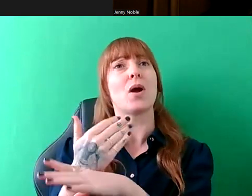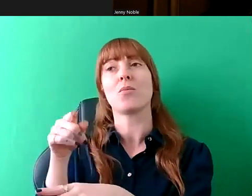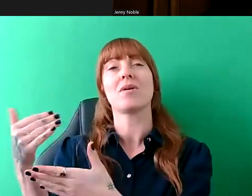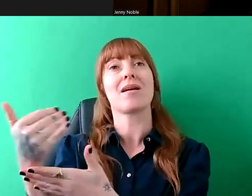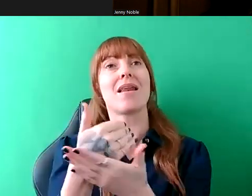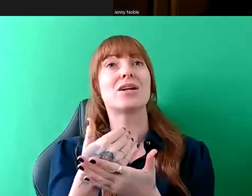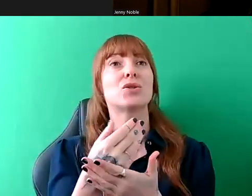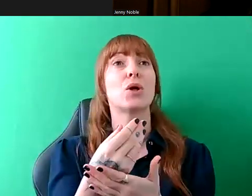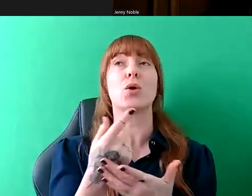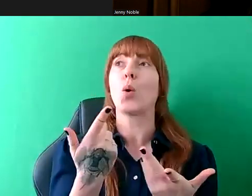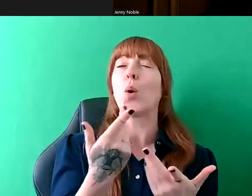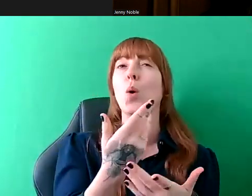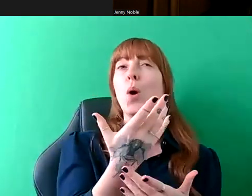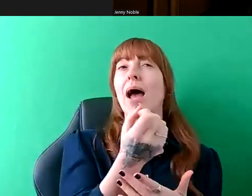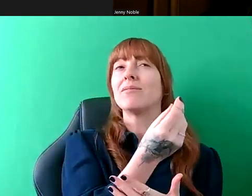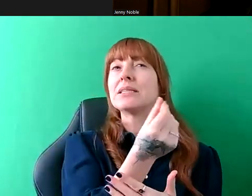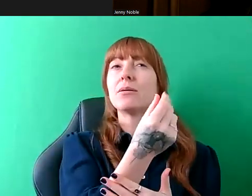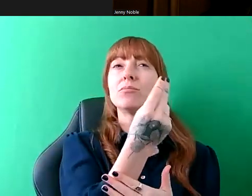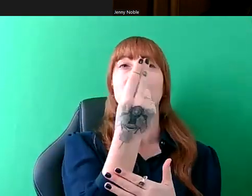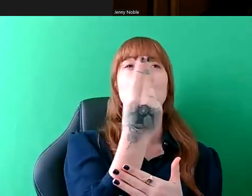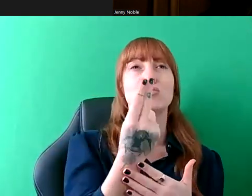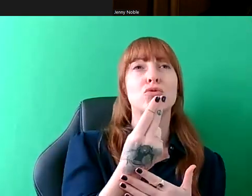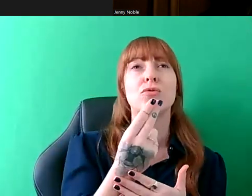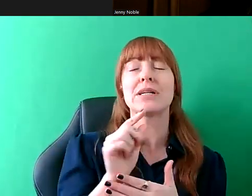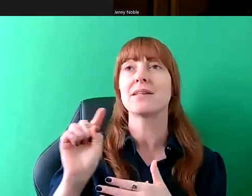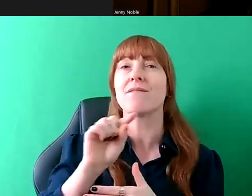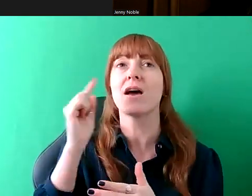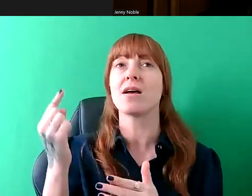stood out to you when you first joined, and if you tell us a bit more about those.